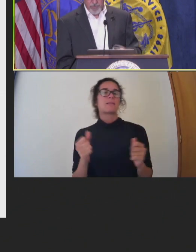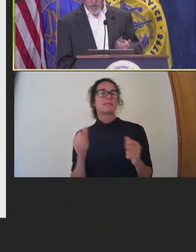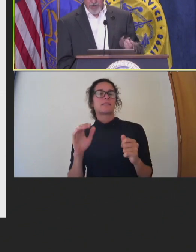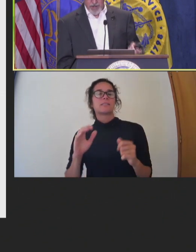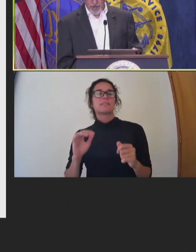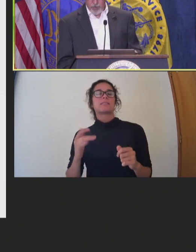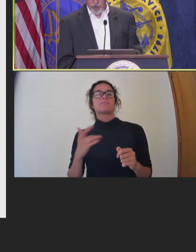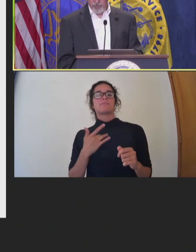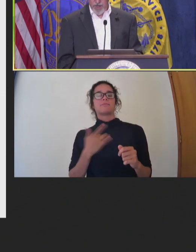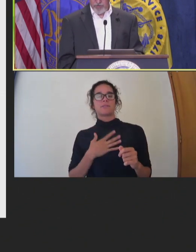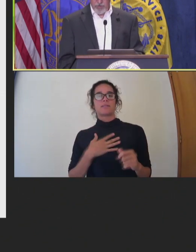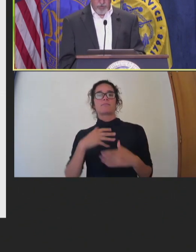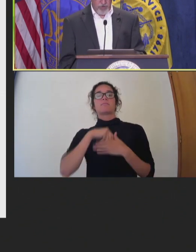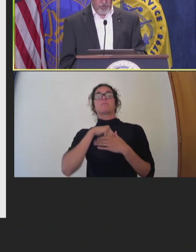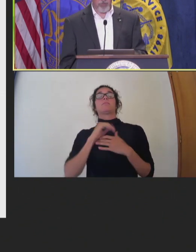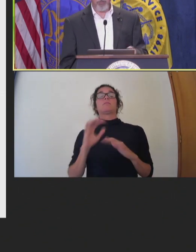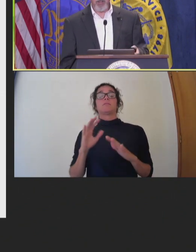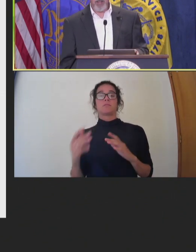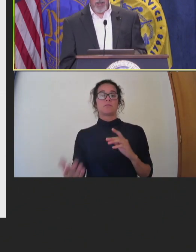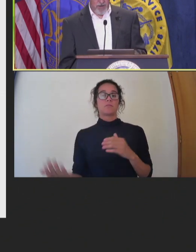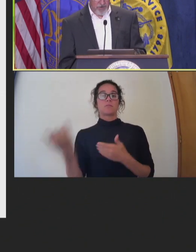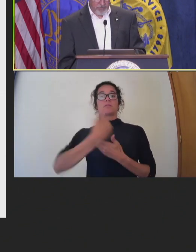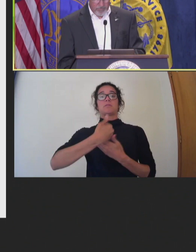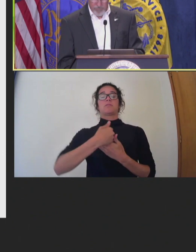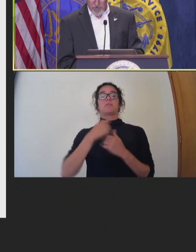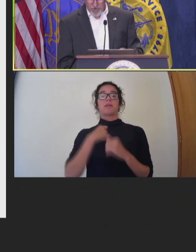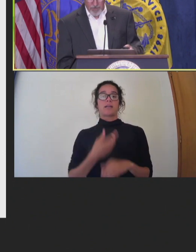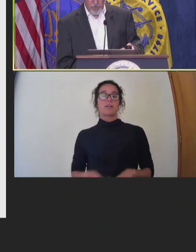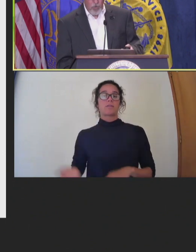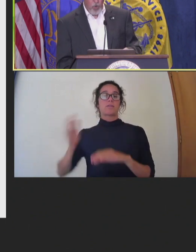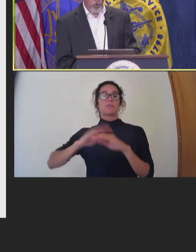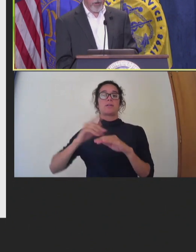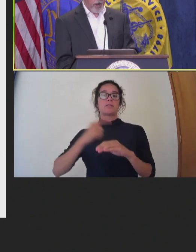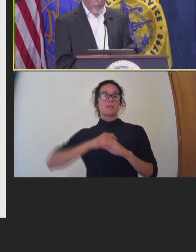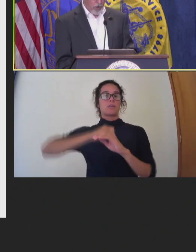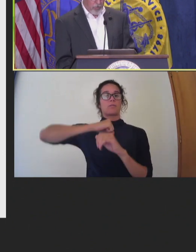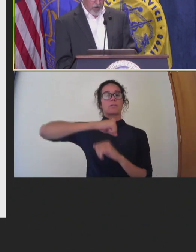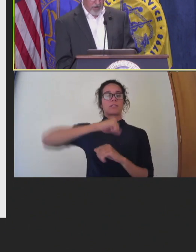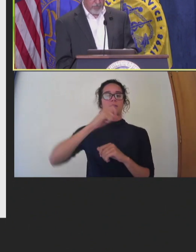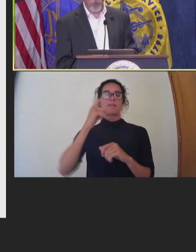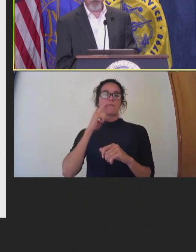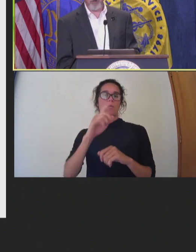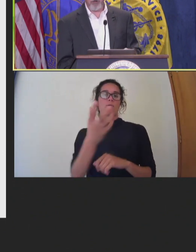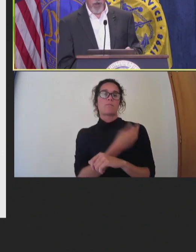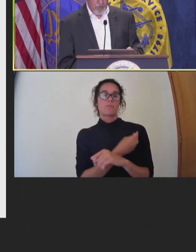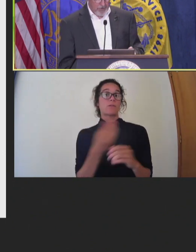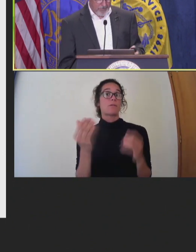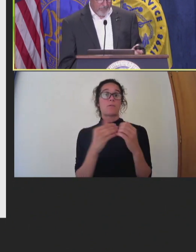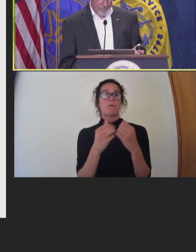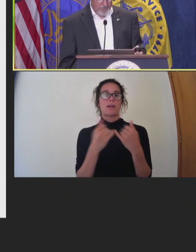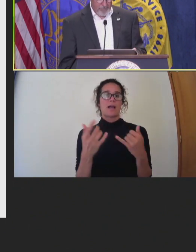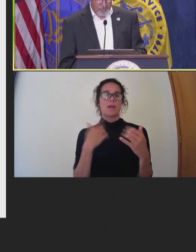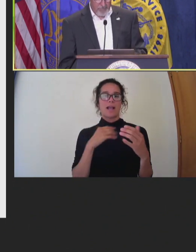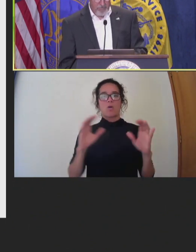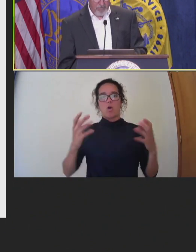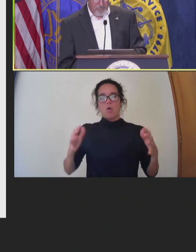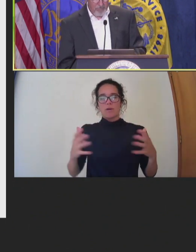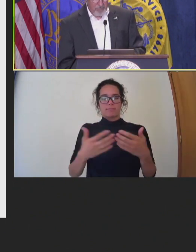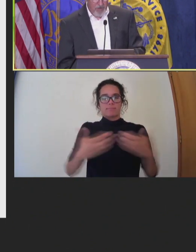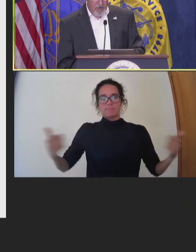and can increase vaccine resistance even more in our polarized political climate.